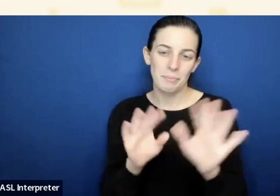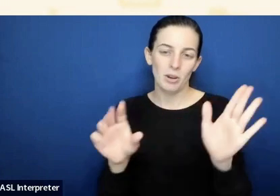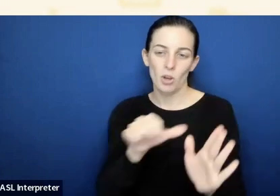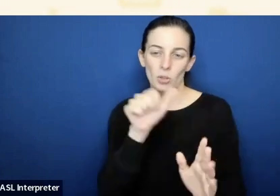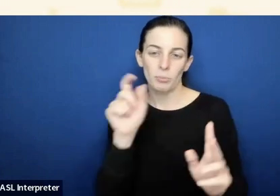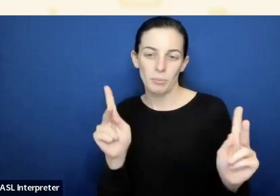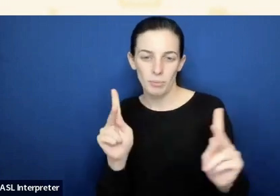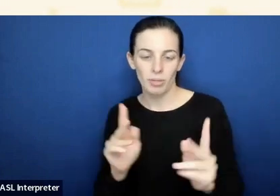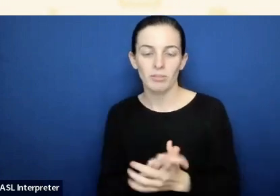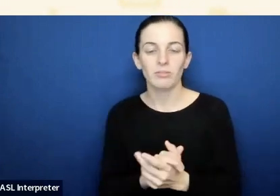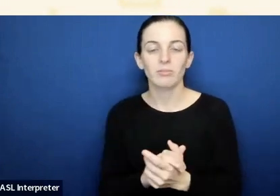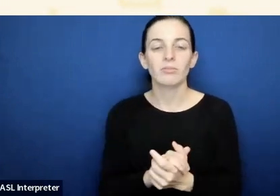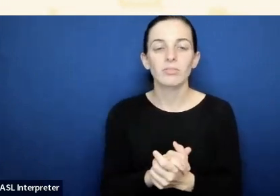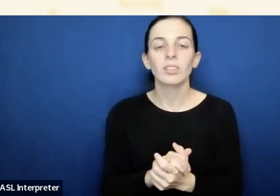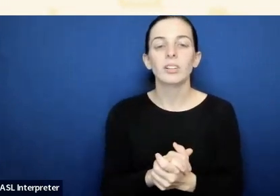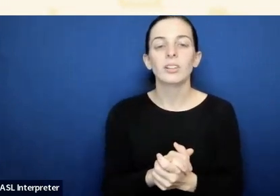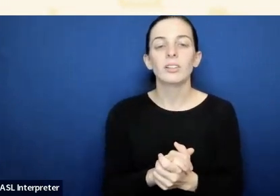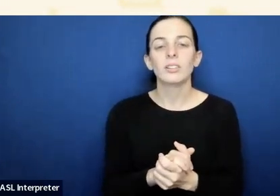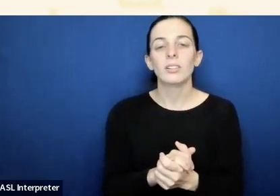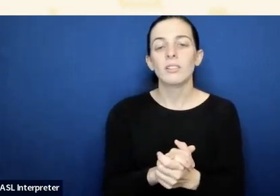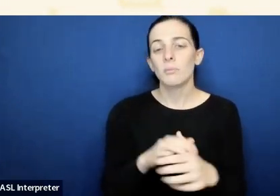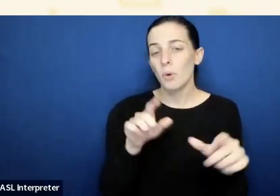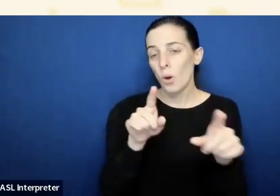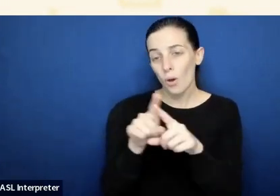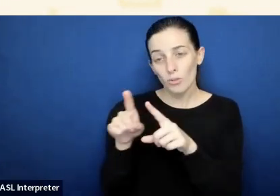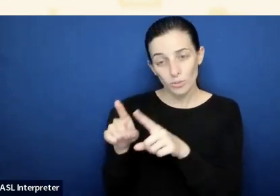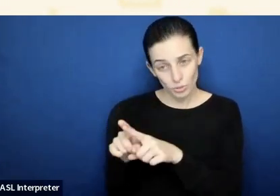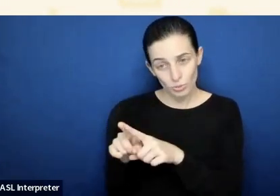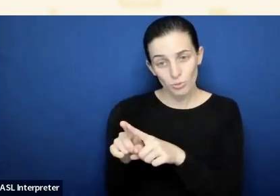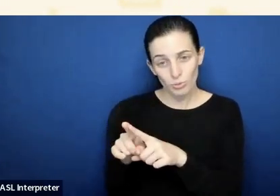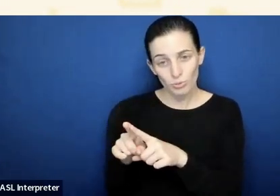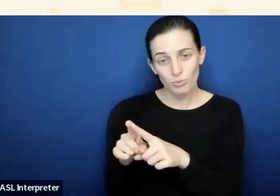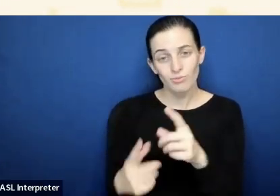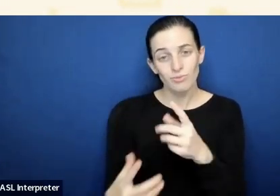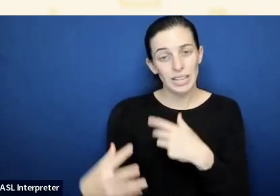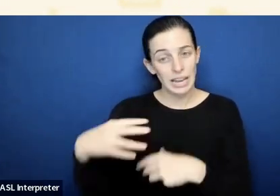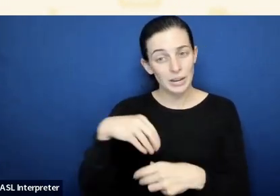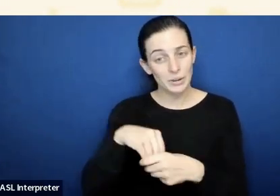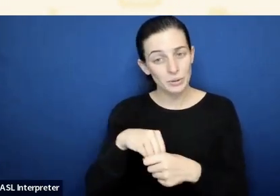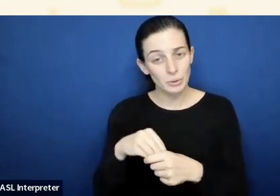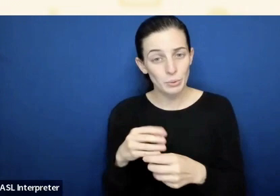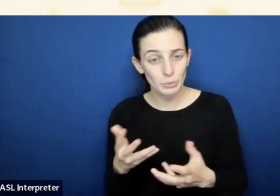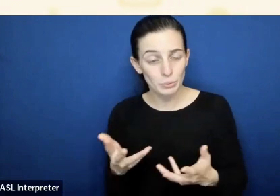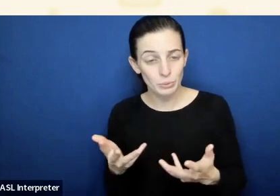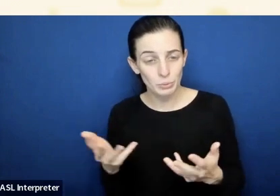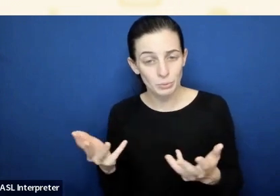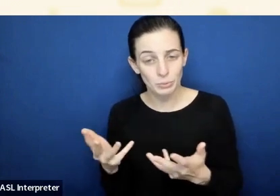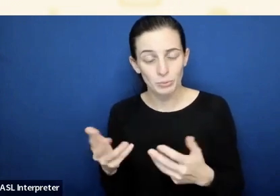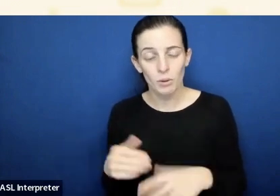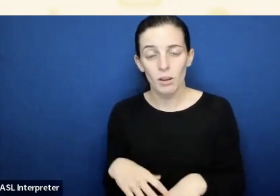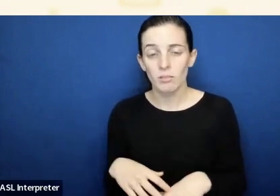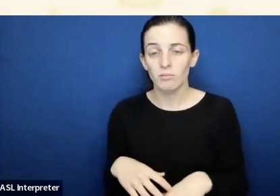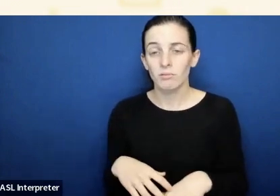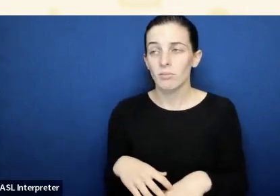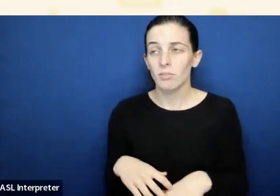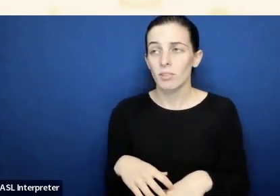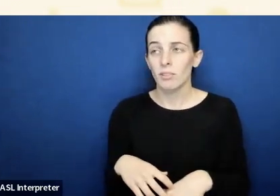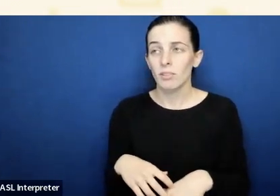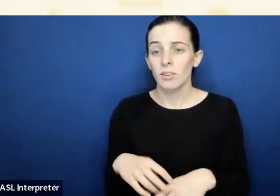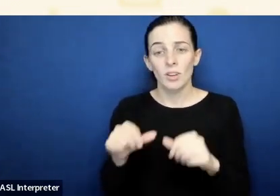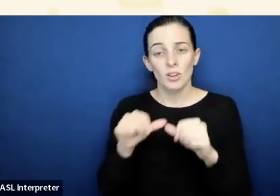Also, they include conditions like chronic fatigue syndrome,